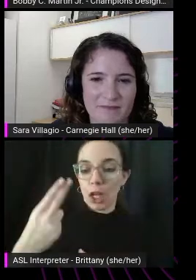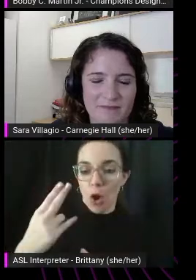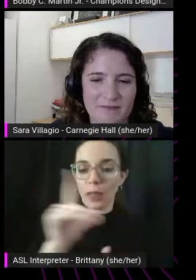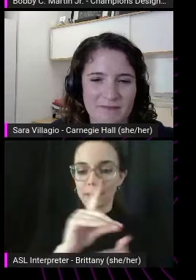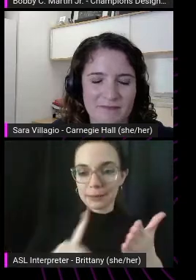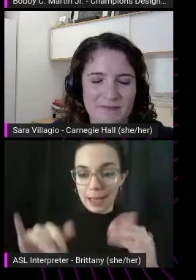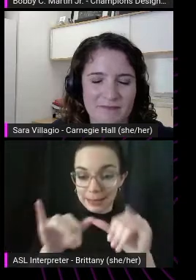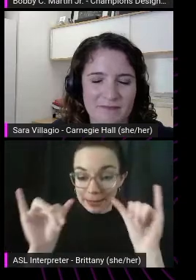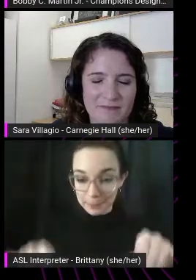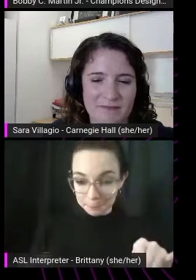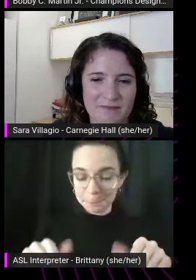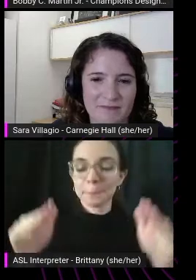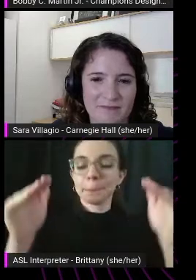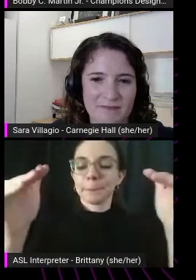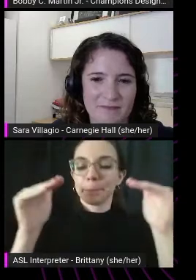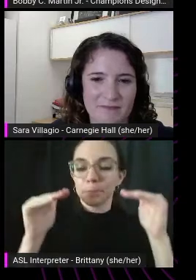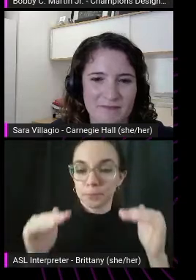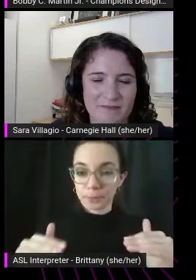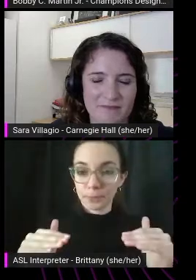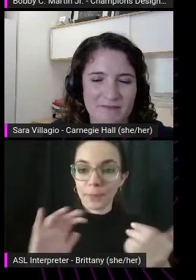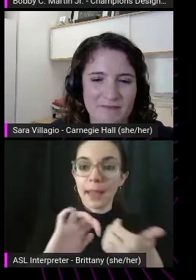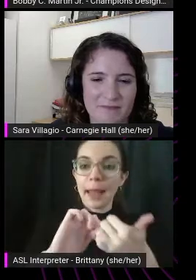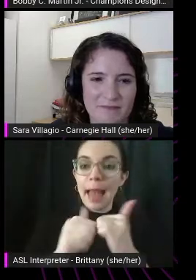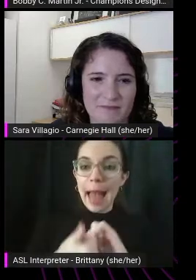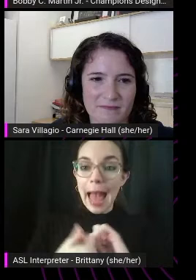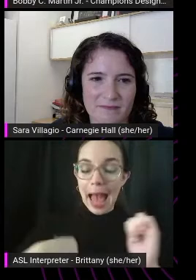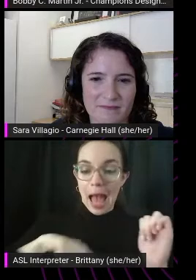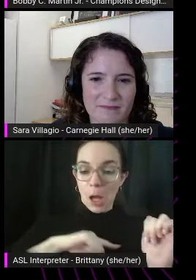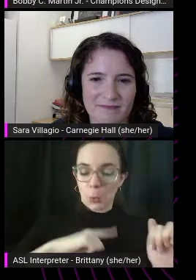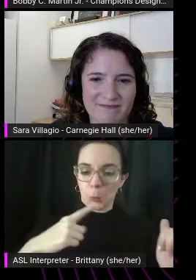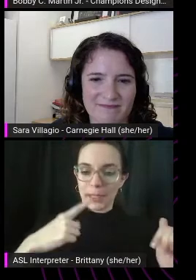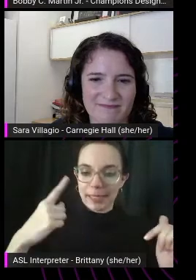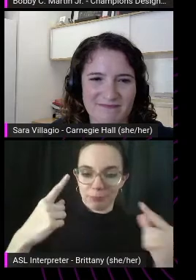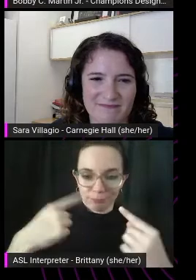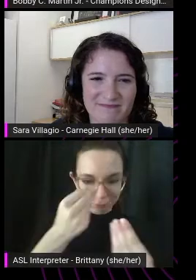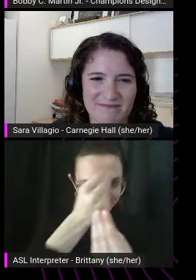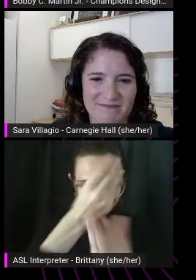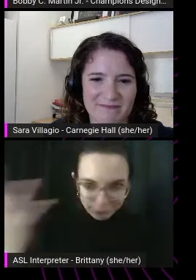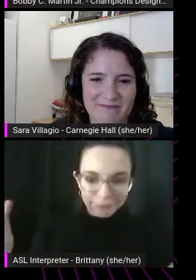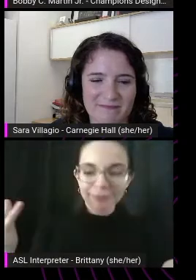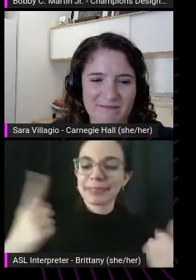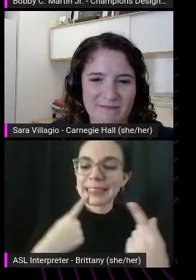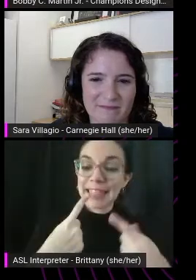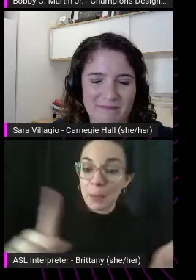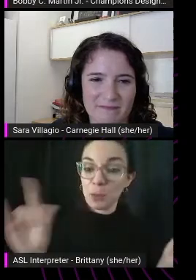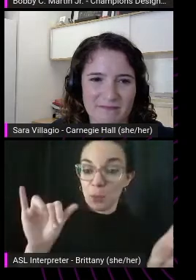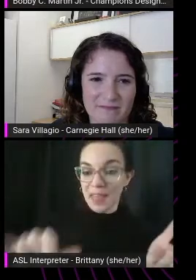Will be followed by how we debuted the brand. And then we'll leave you with some of the lessons